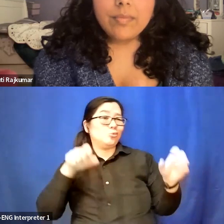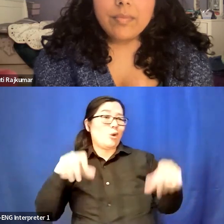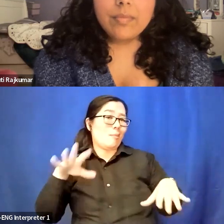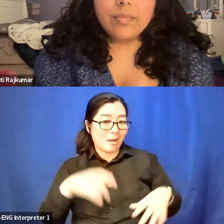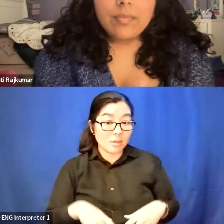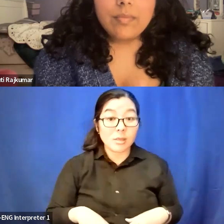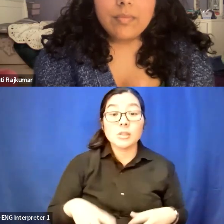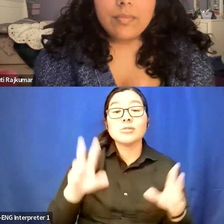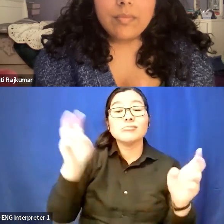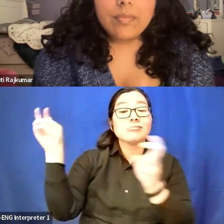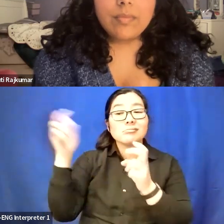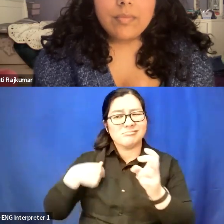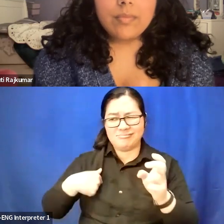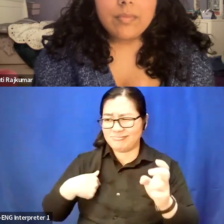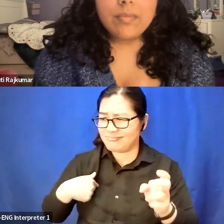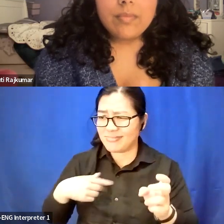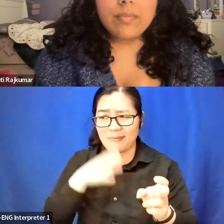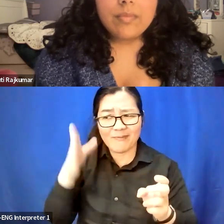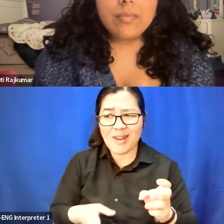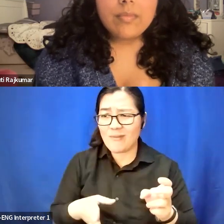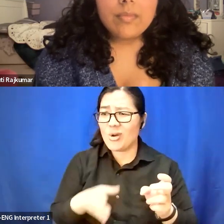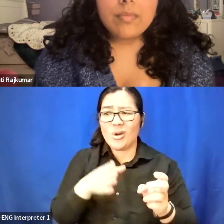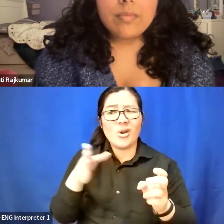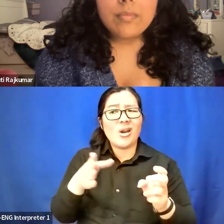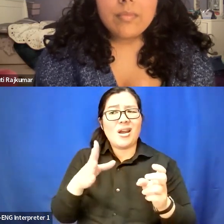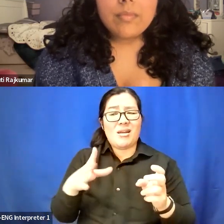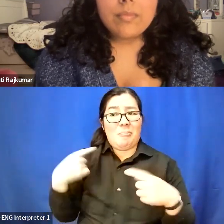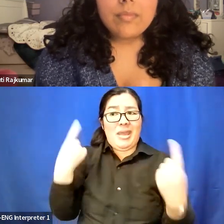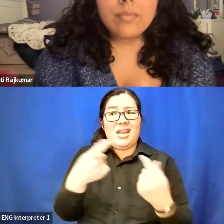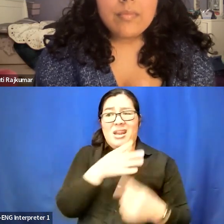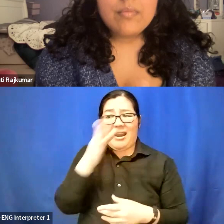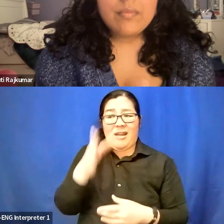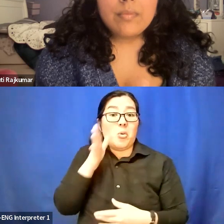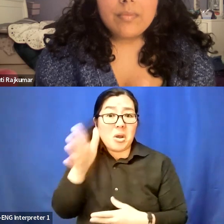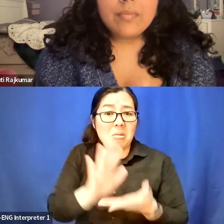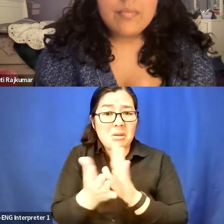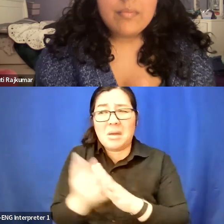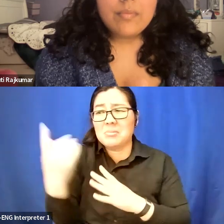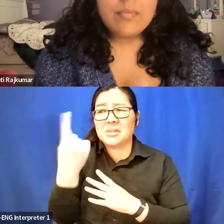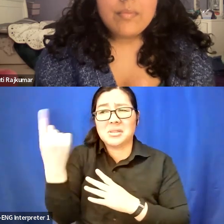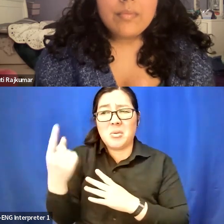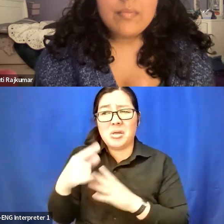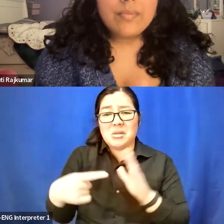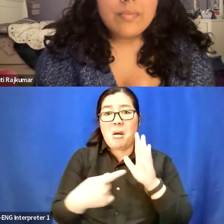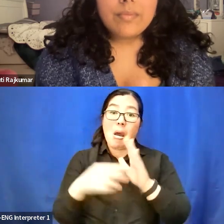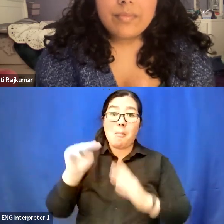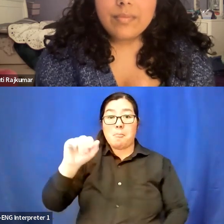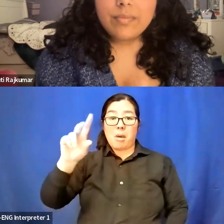"I have never been nor will ever be anyone's model minority." That's on page nine if anyone wants to look it up.